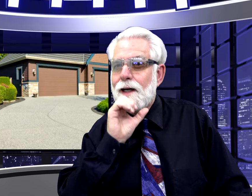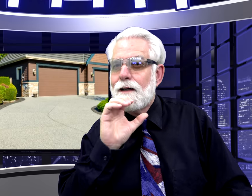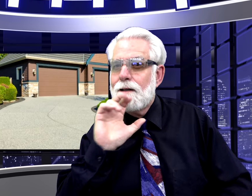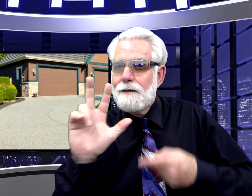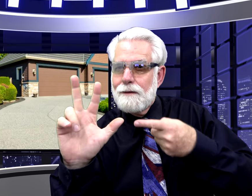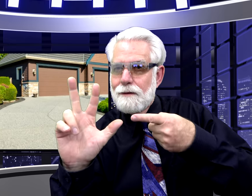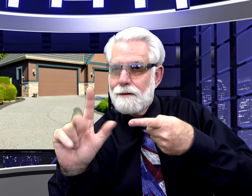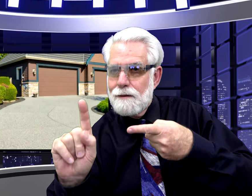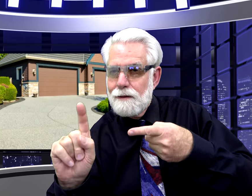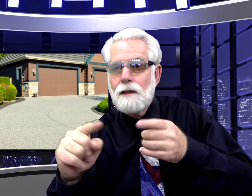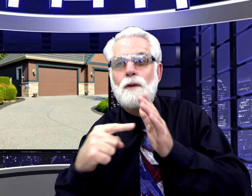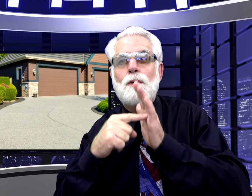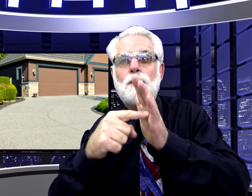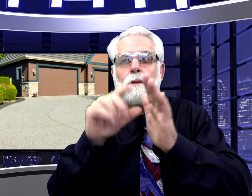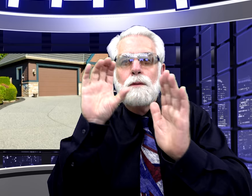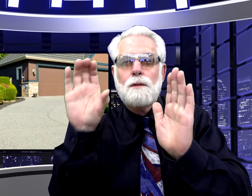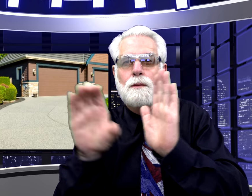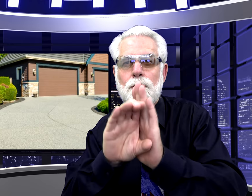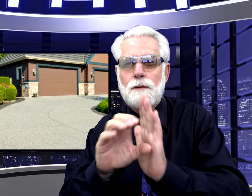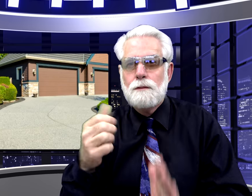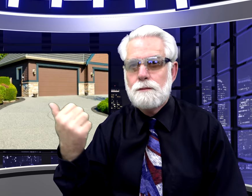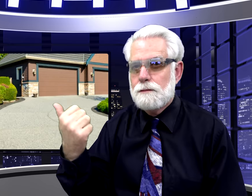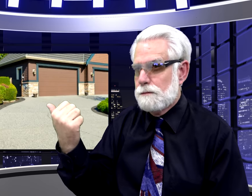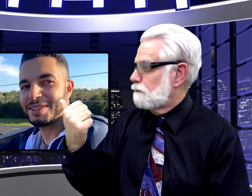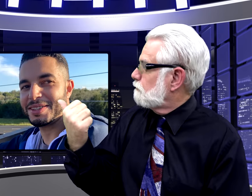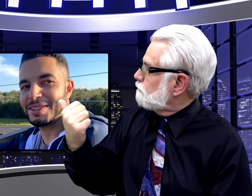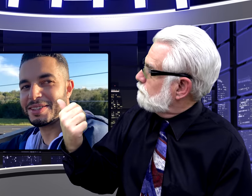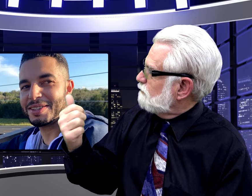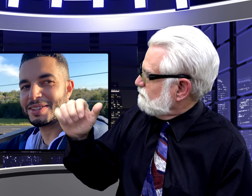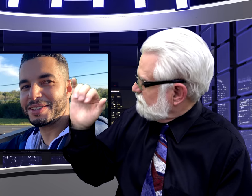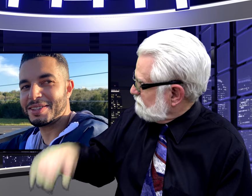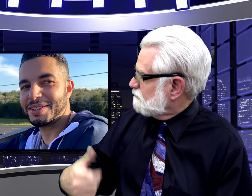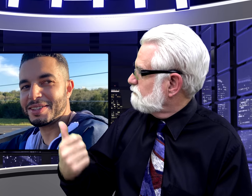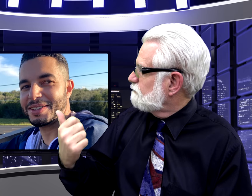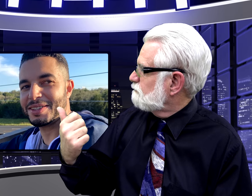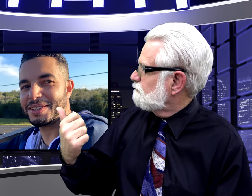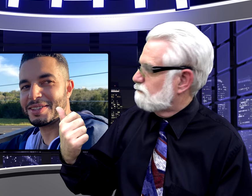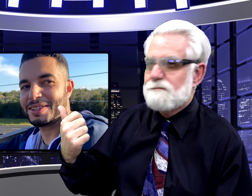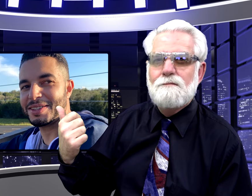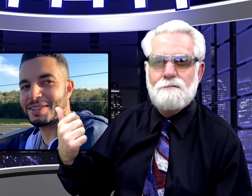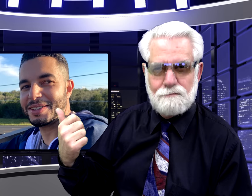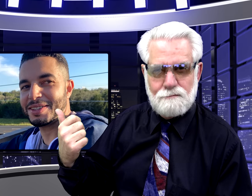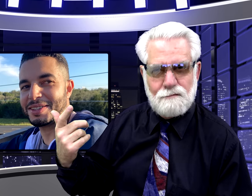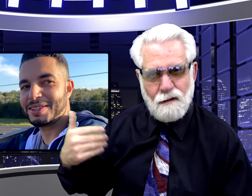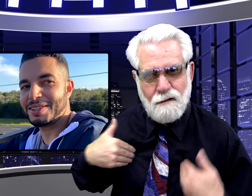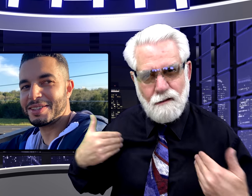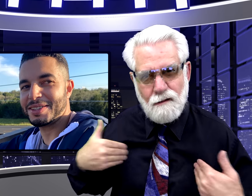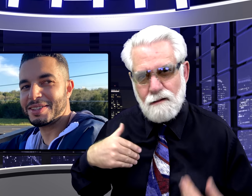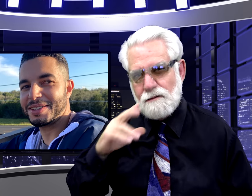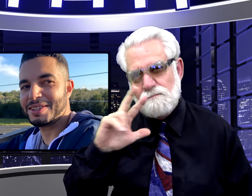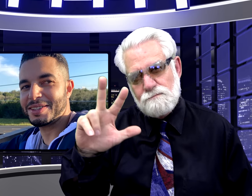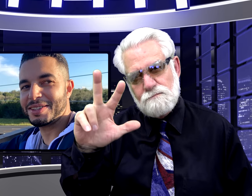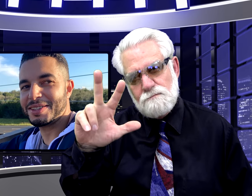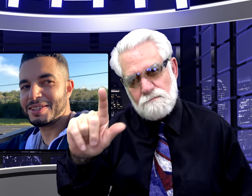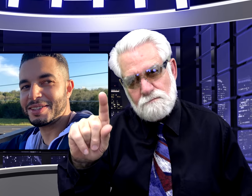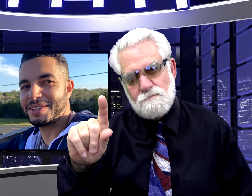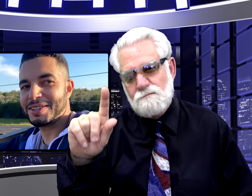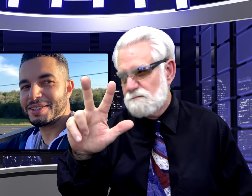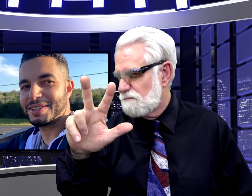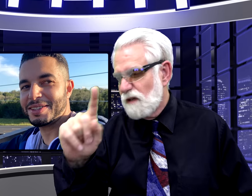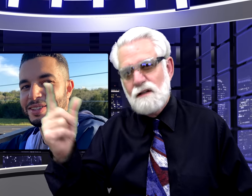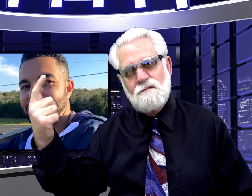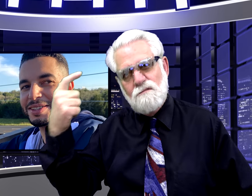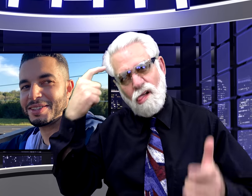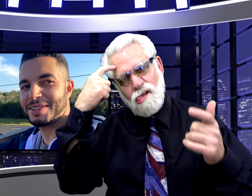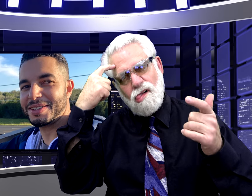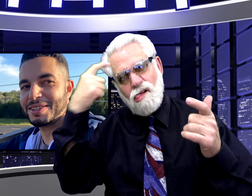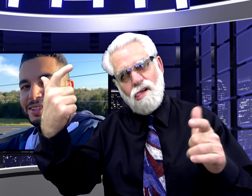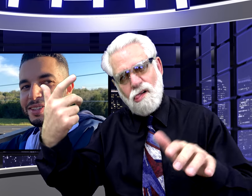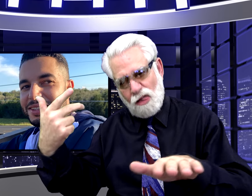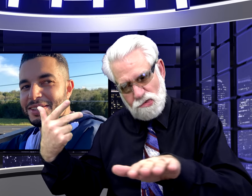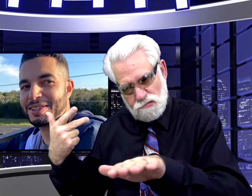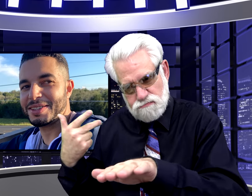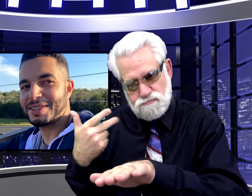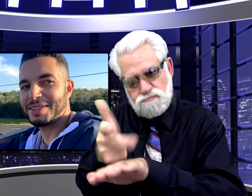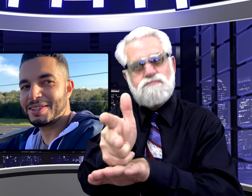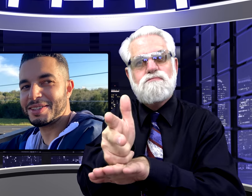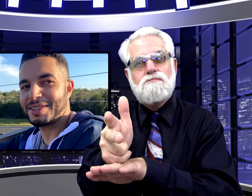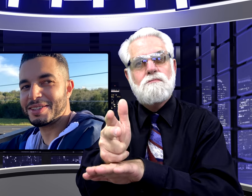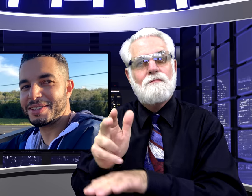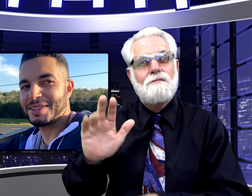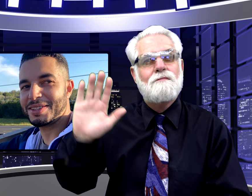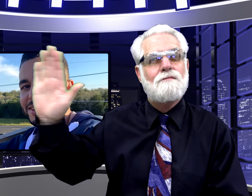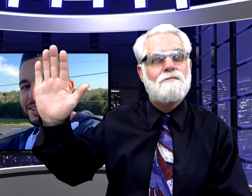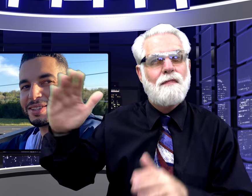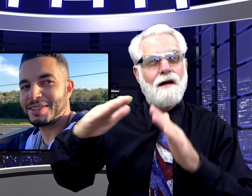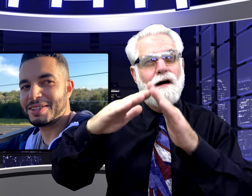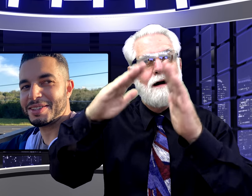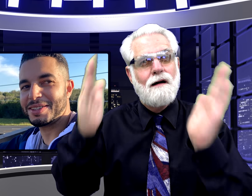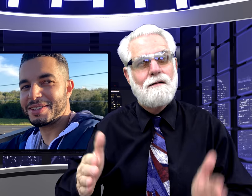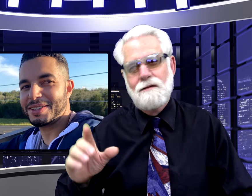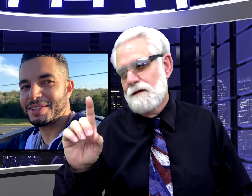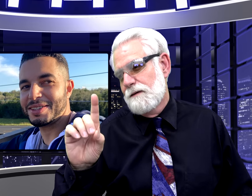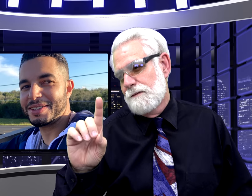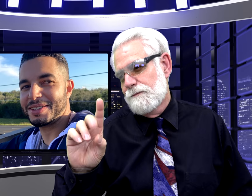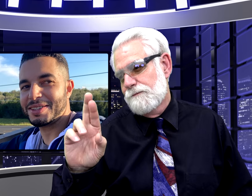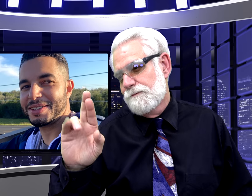Let me show you his picture… that guy, he was young, only 31. He parked in the driveway of another man’s house.